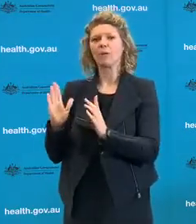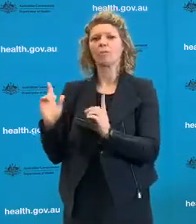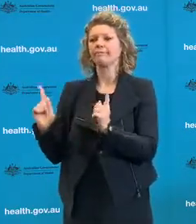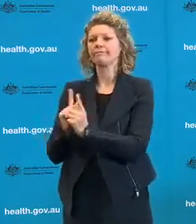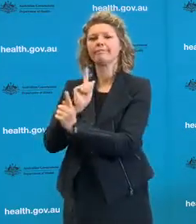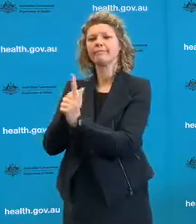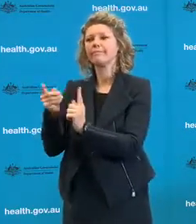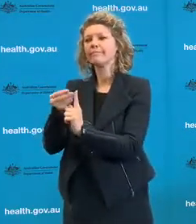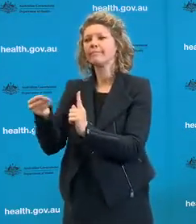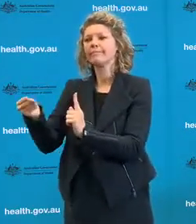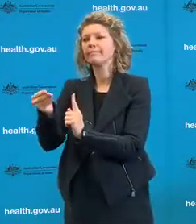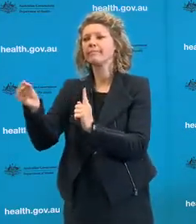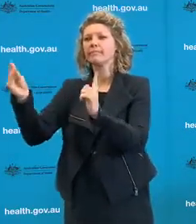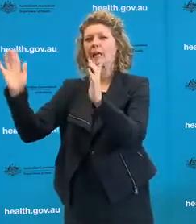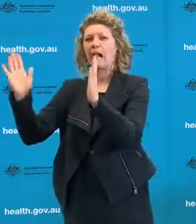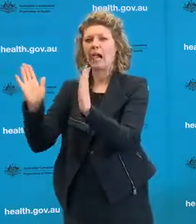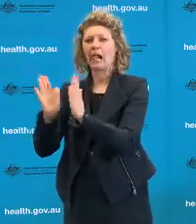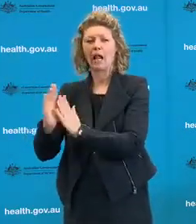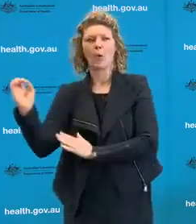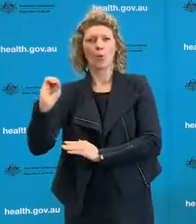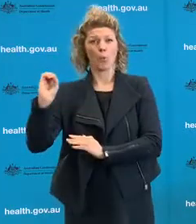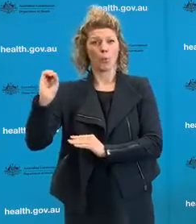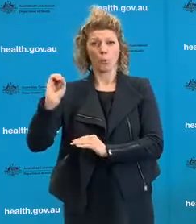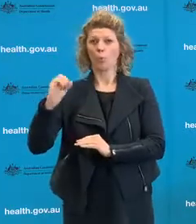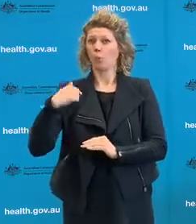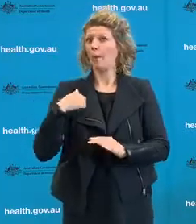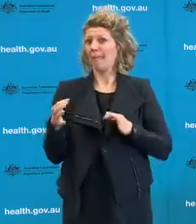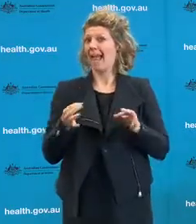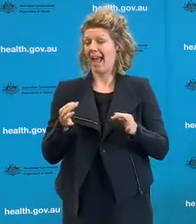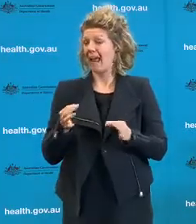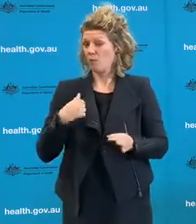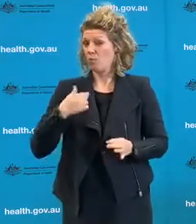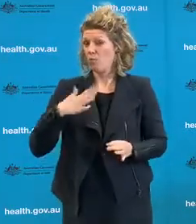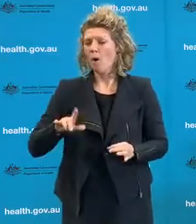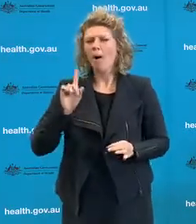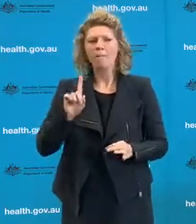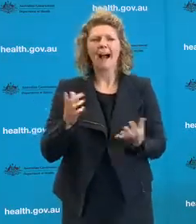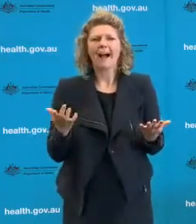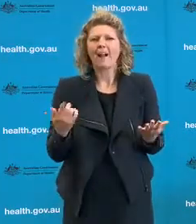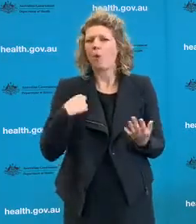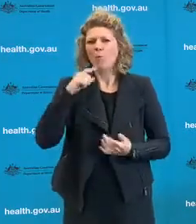of COVID-19. Now clearly that will not be the threshold